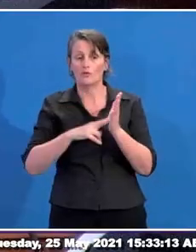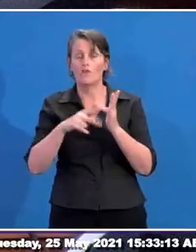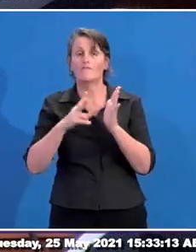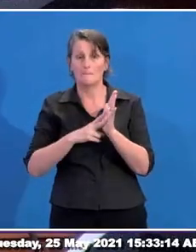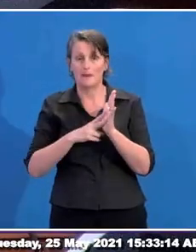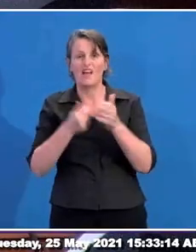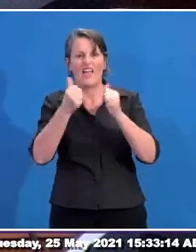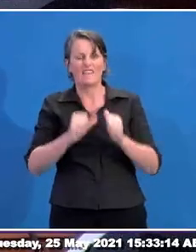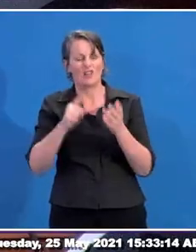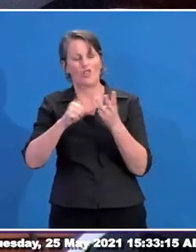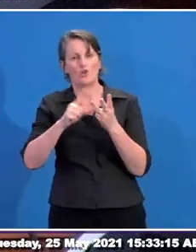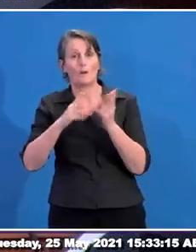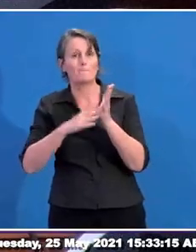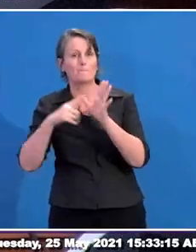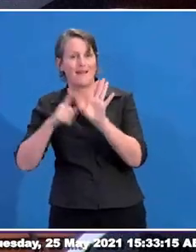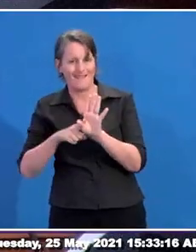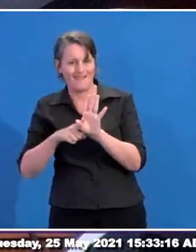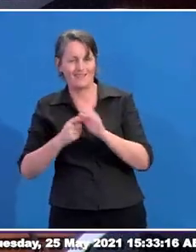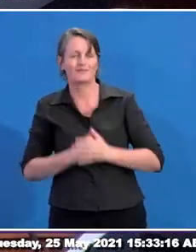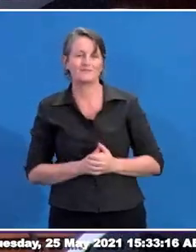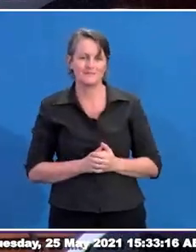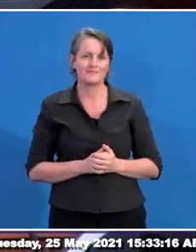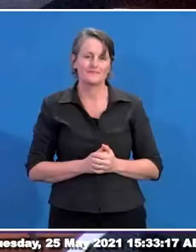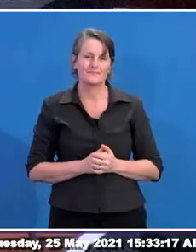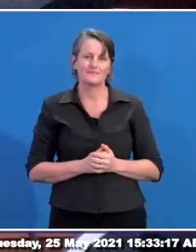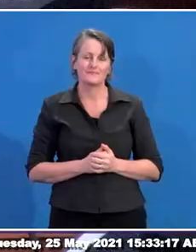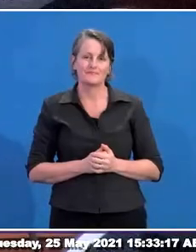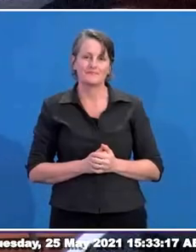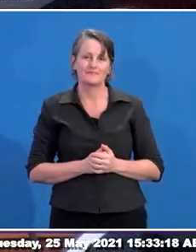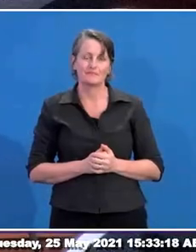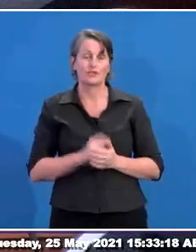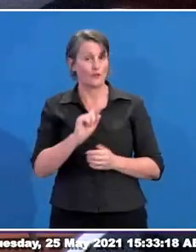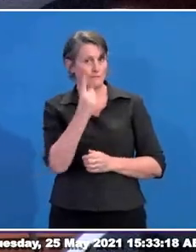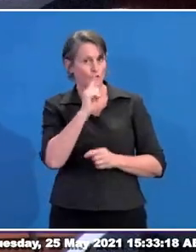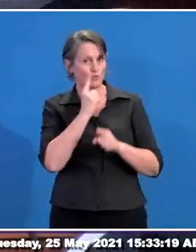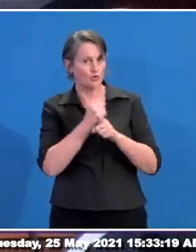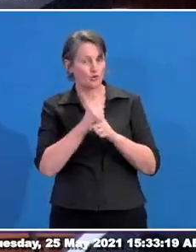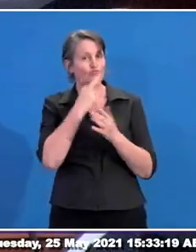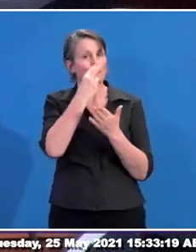Let's start with the report on 13 September.